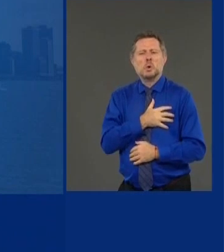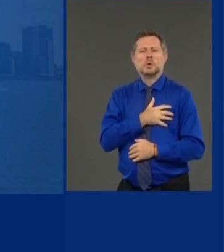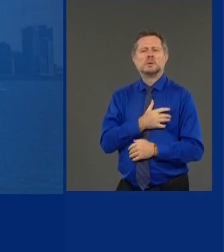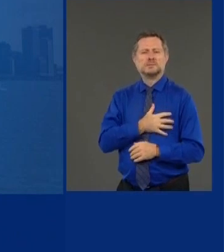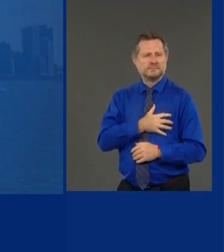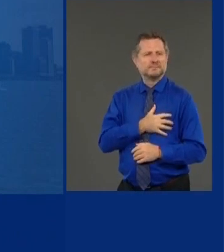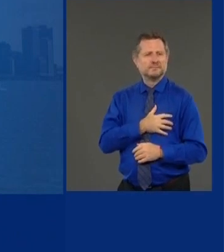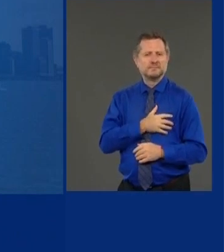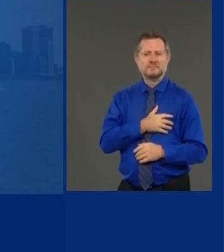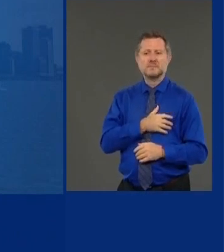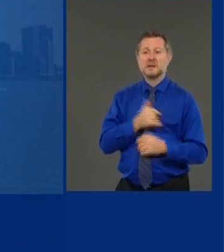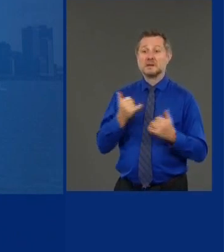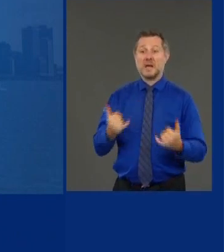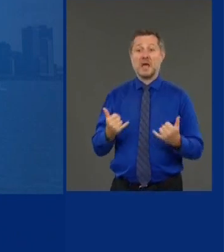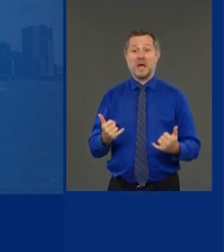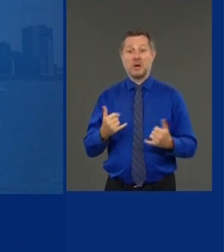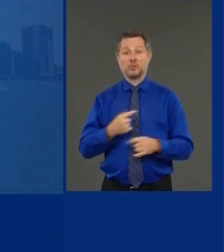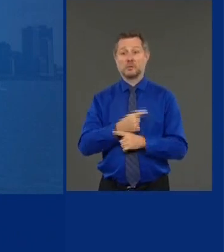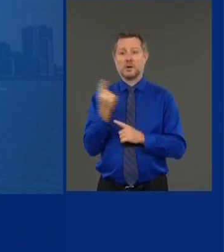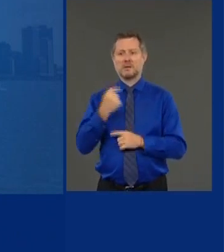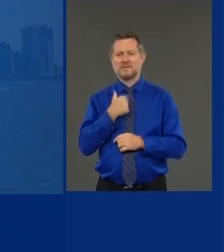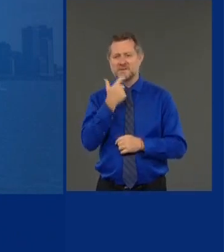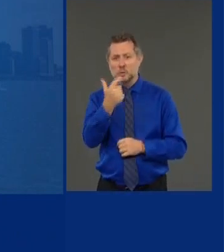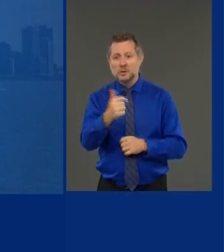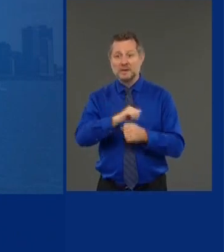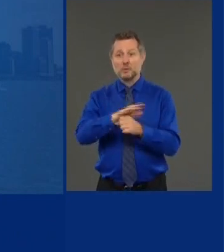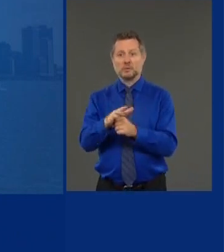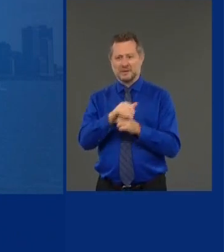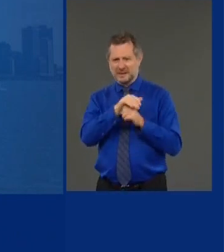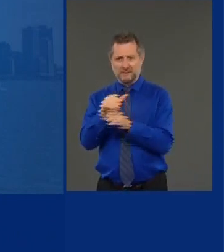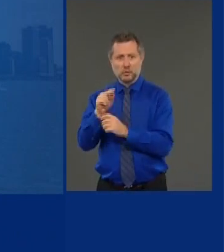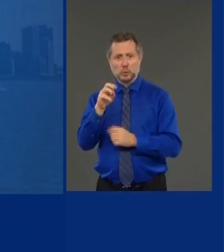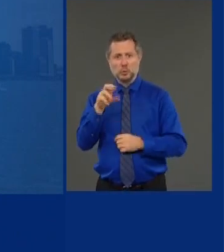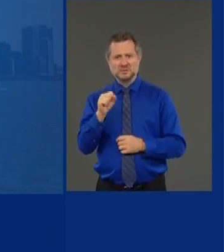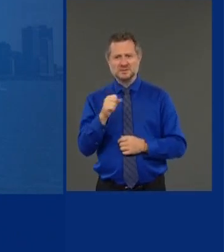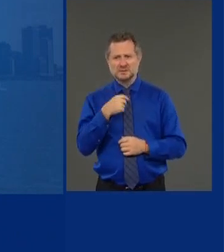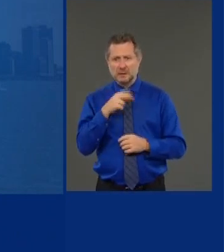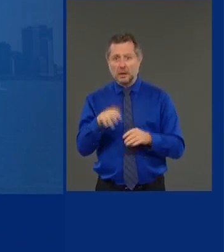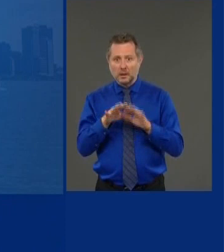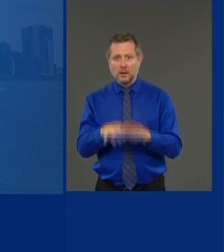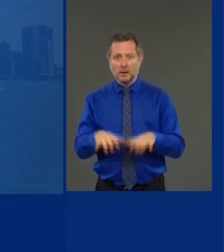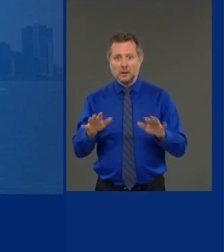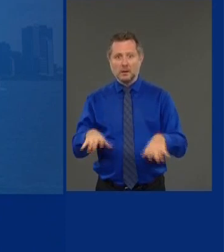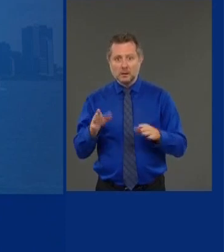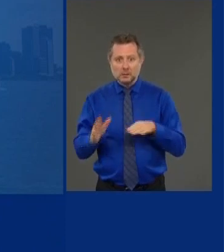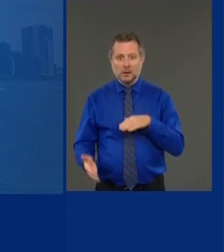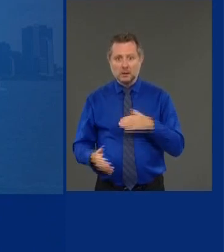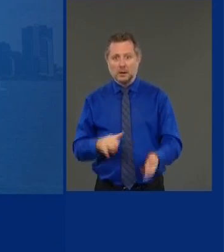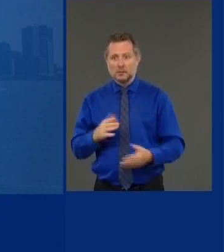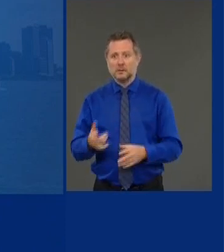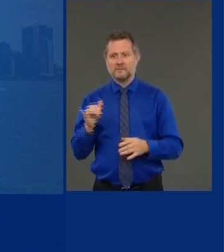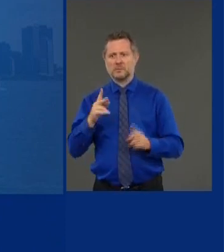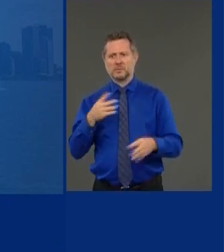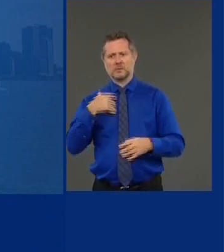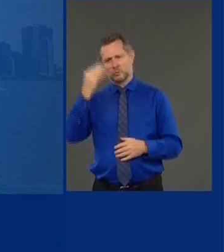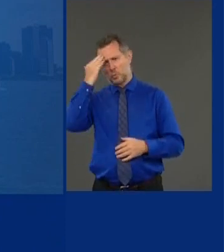NIGHT YOU SAW THE DEATH TOLL, YOU SAW THE INJURY TOLL ON TV. EVERY NIGHT THEY'VE SEEN THIS